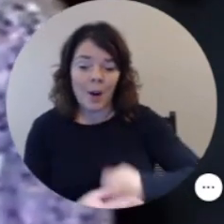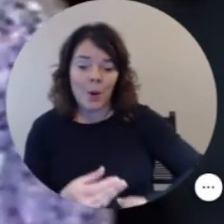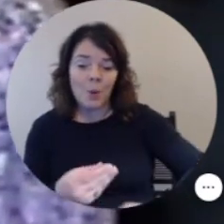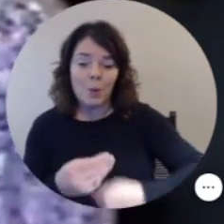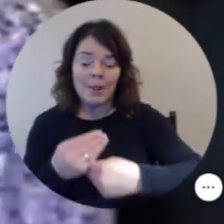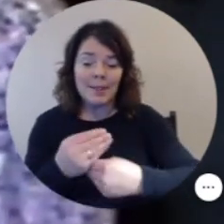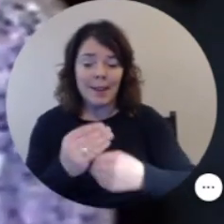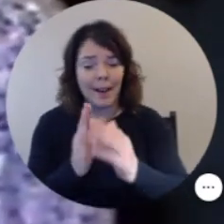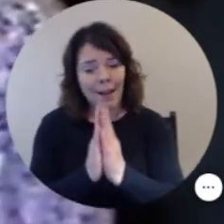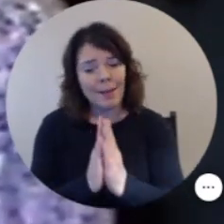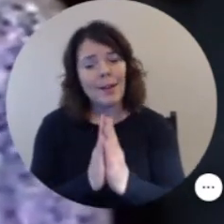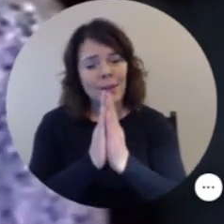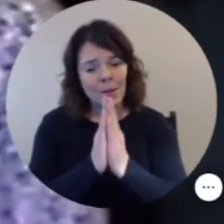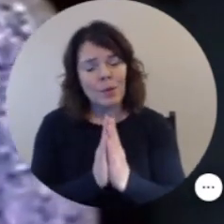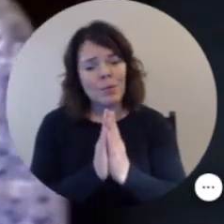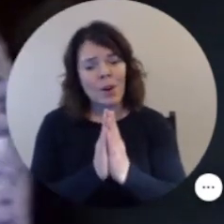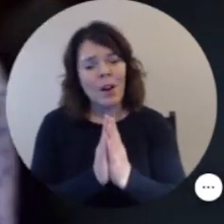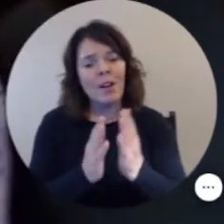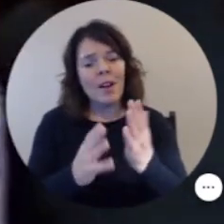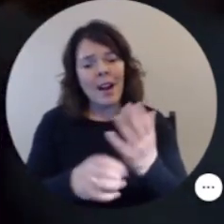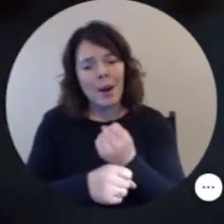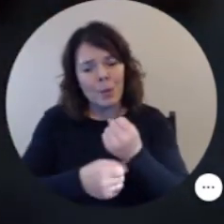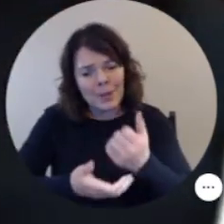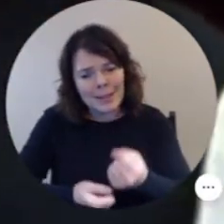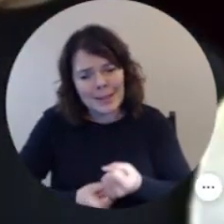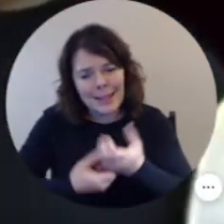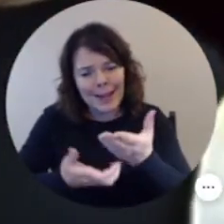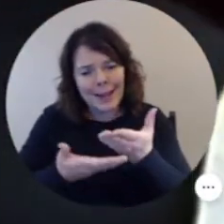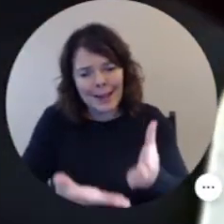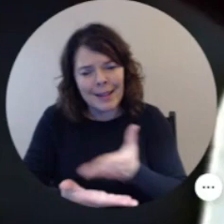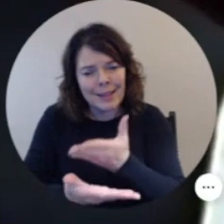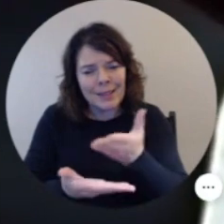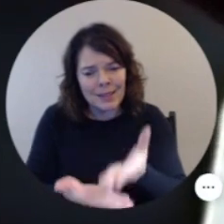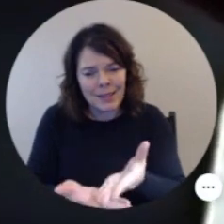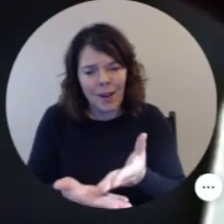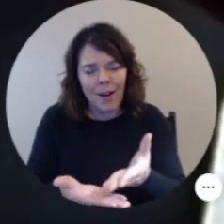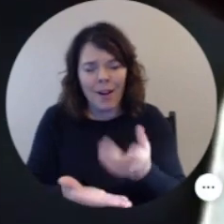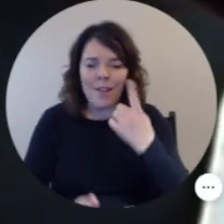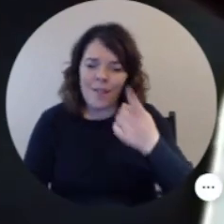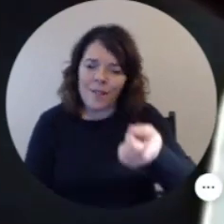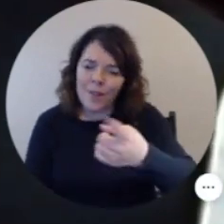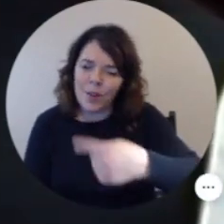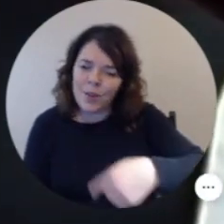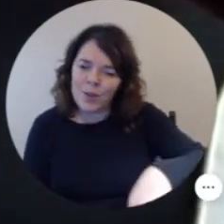We say a little prayer And we sing this song for you